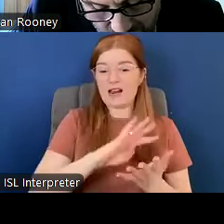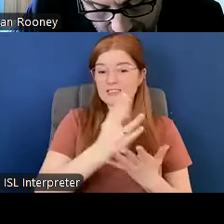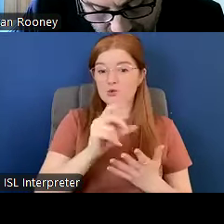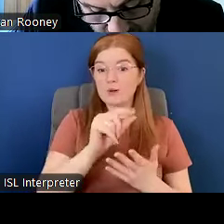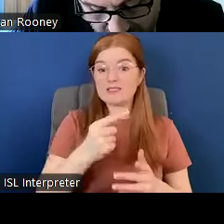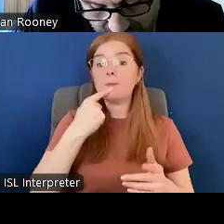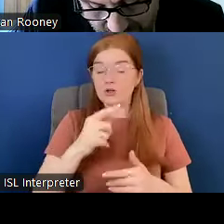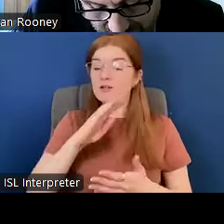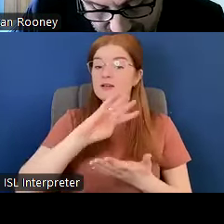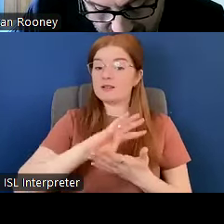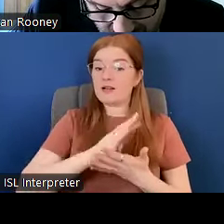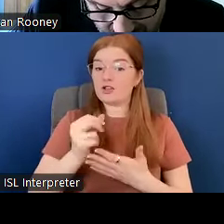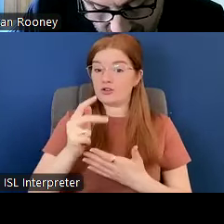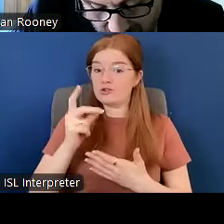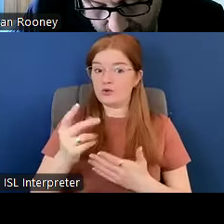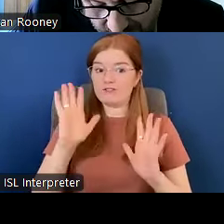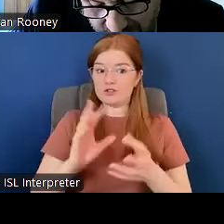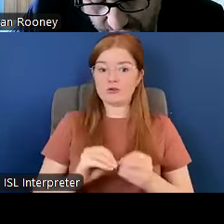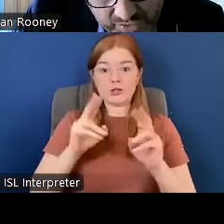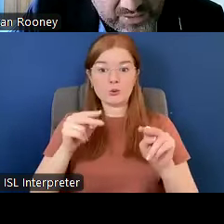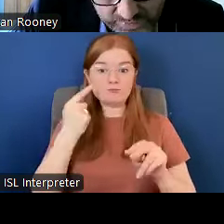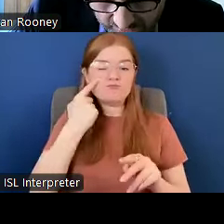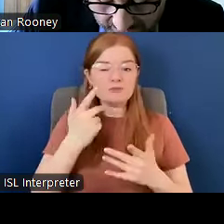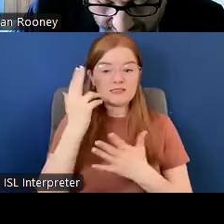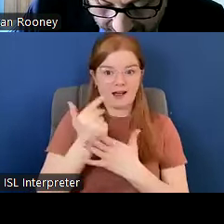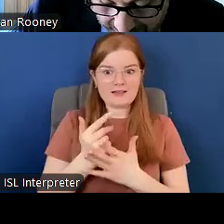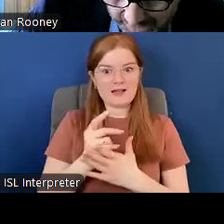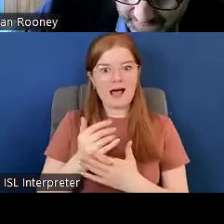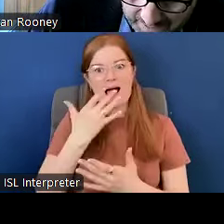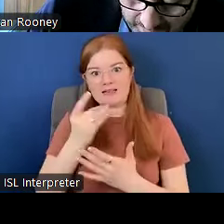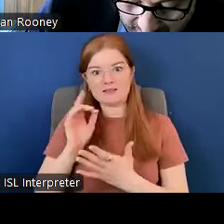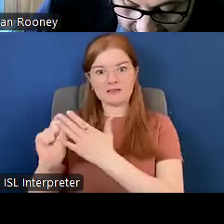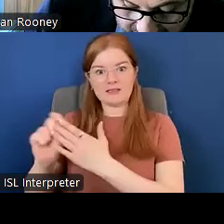having produced some test designs, applied to join An Tur Gloine, the pioneering